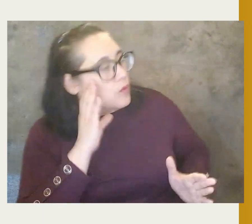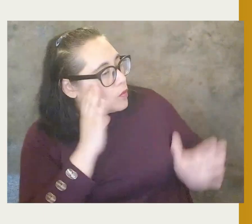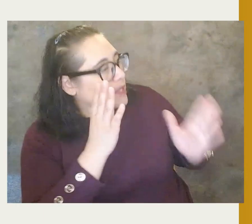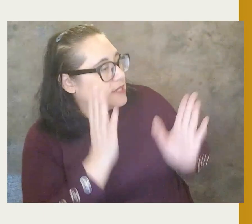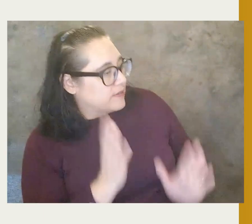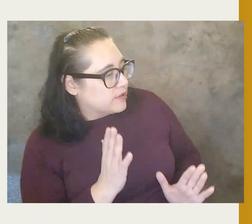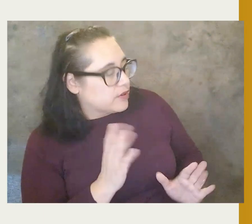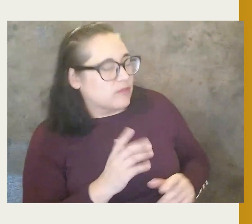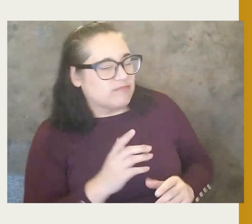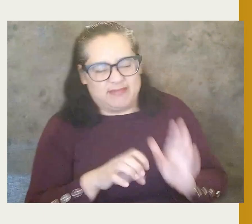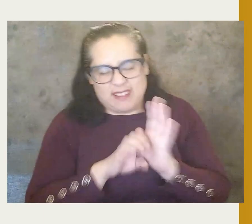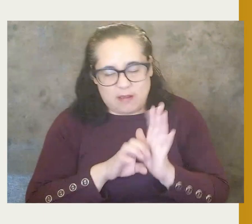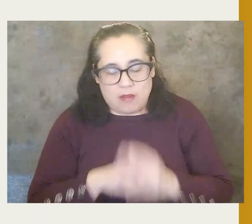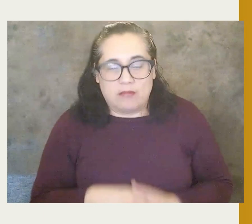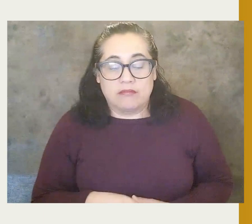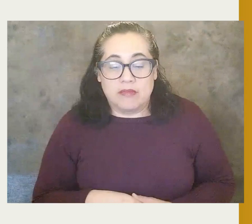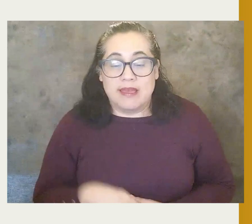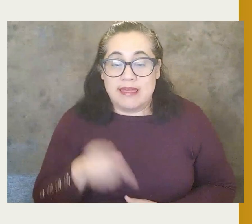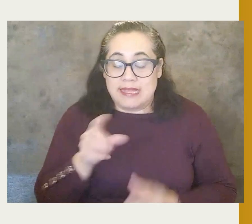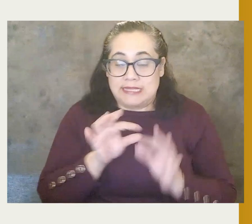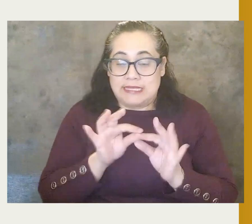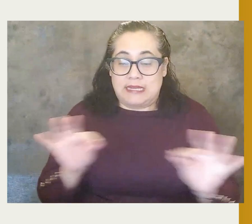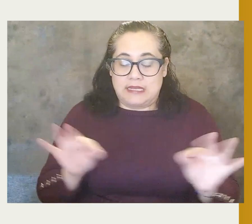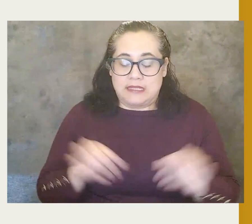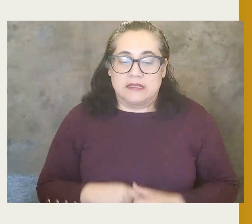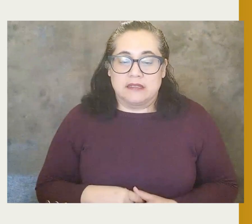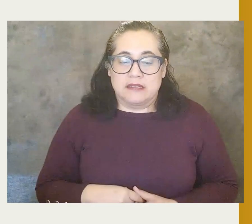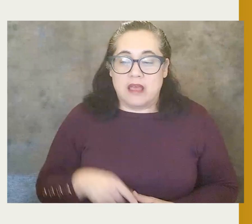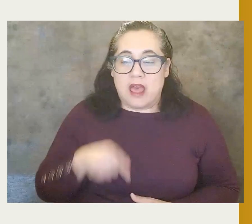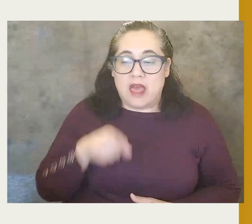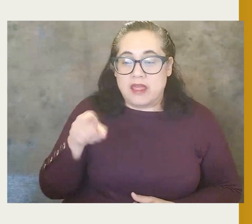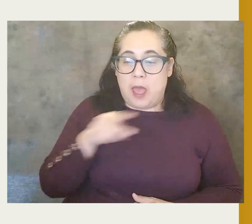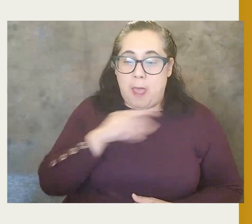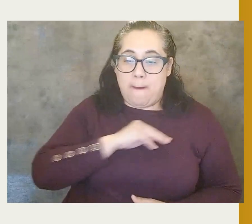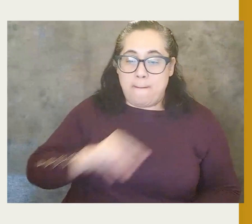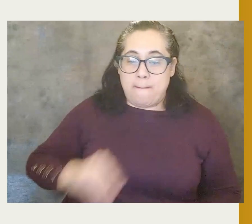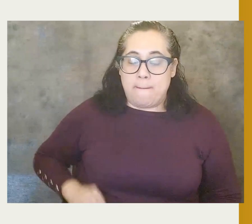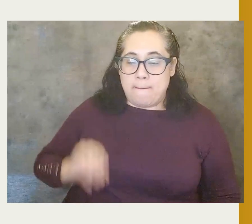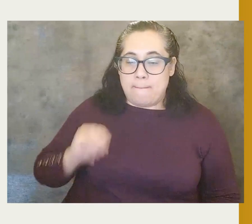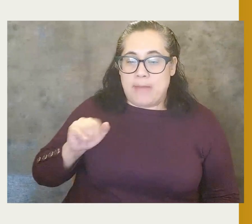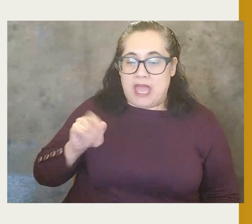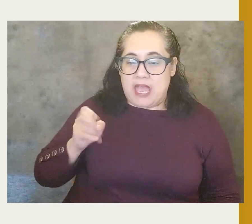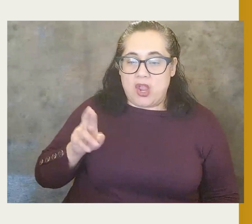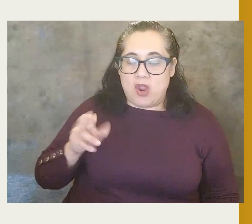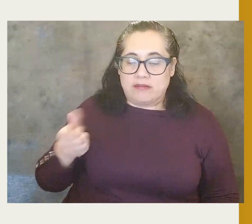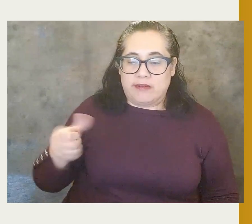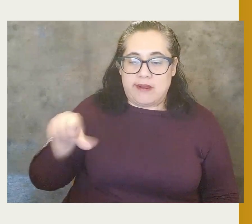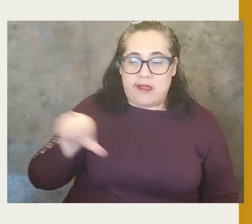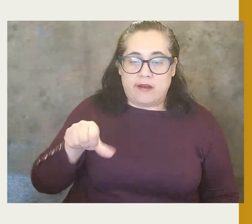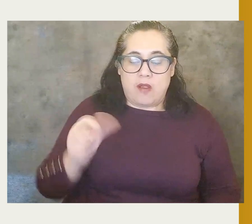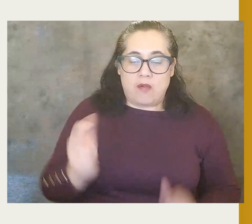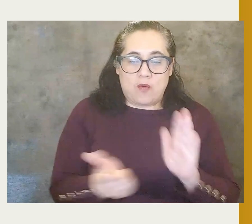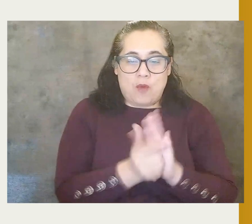For example, in the sentence the mayor ... denied the criminal's request because he is cautious.